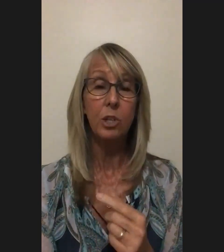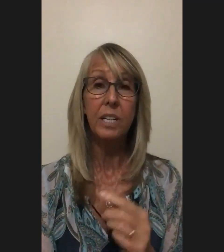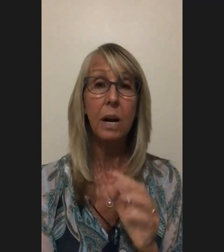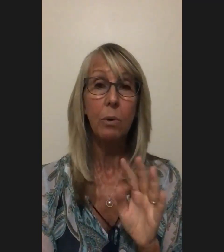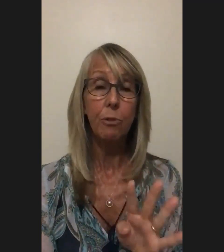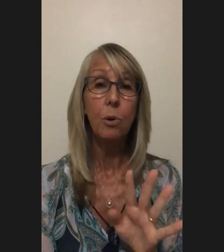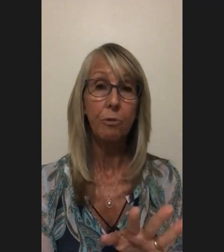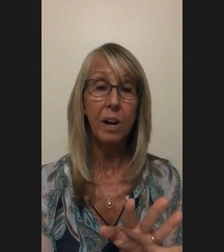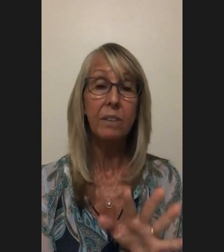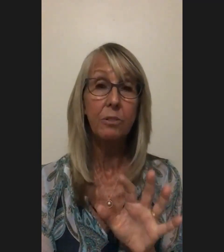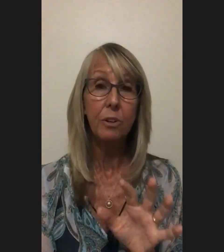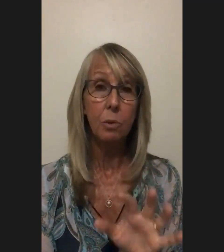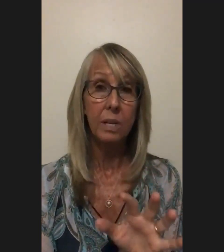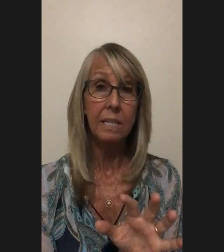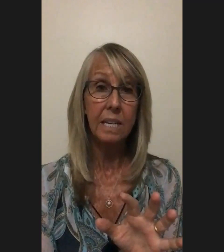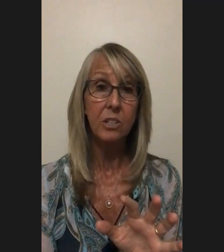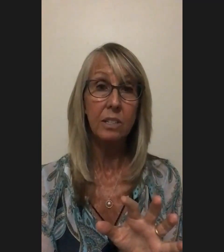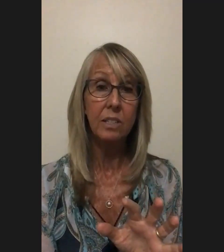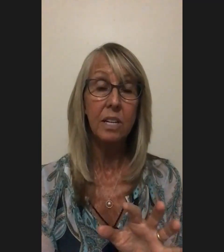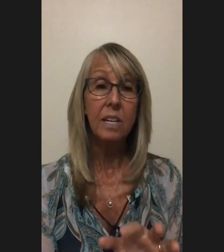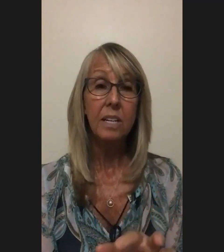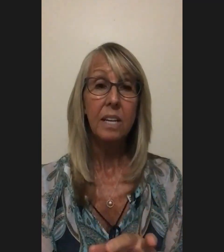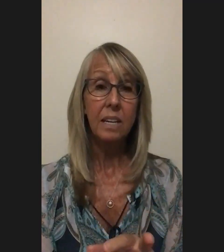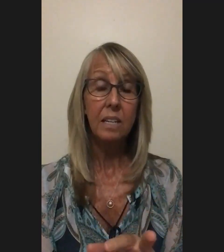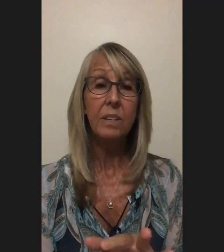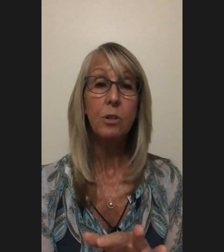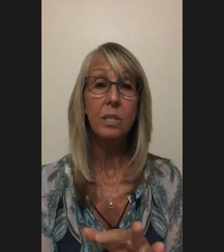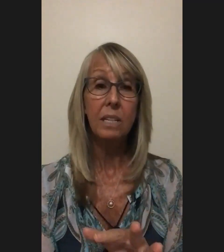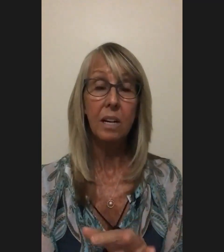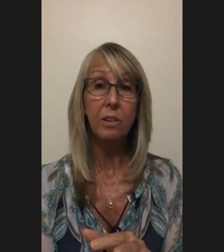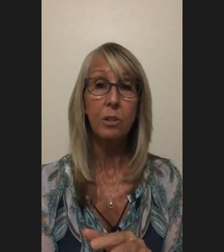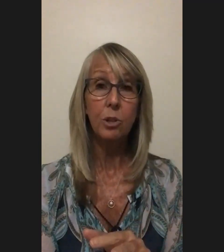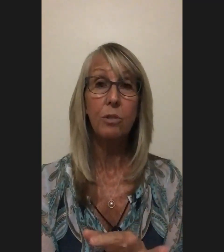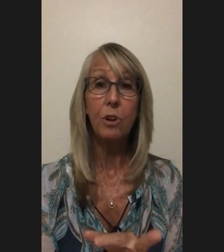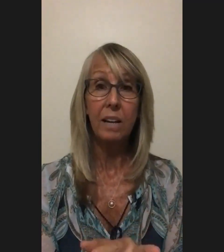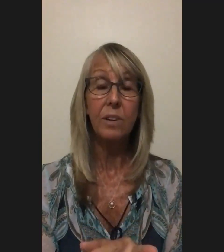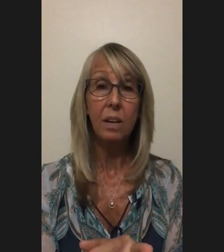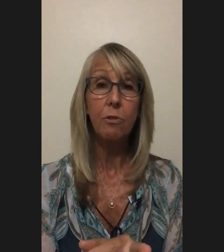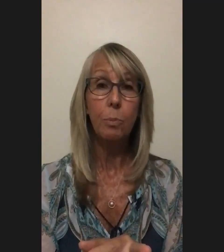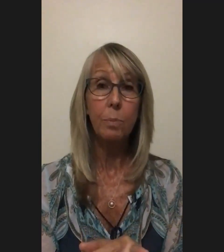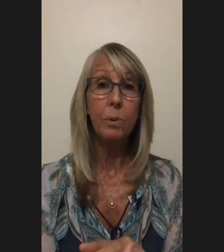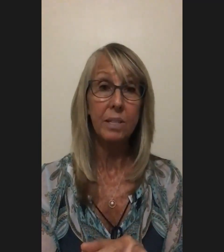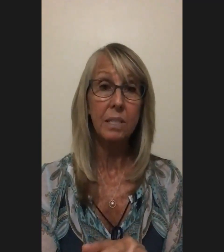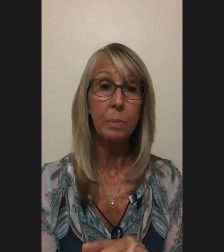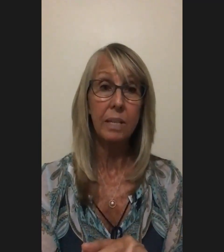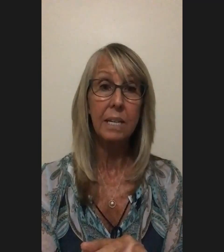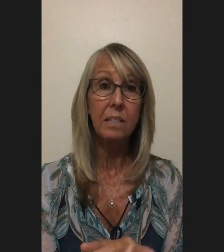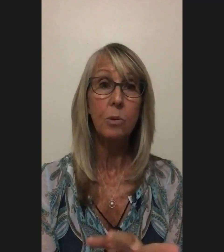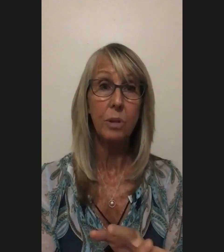I started out with four or five different organizations and individuals that either serve or advocate for people with disabilities or